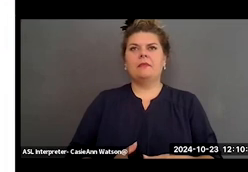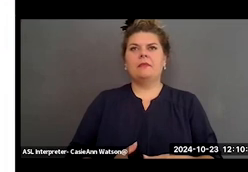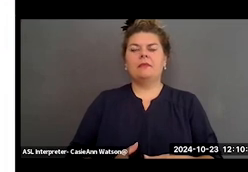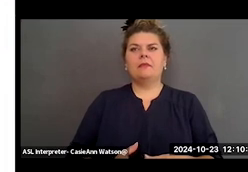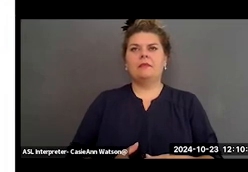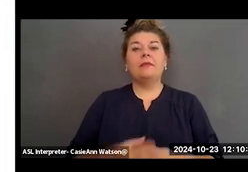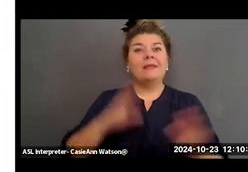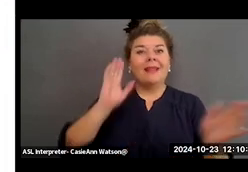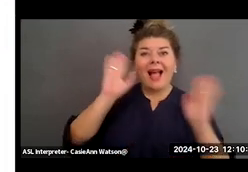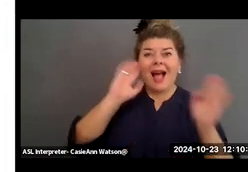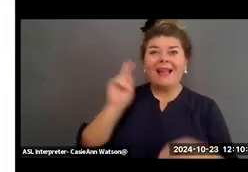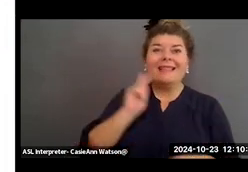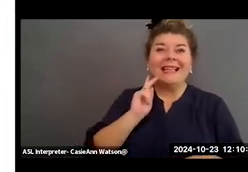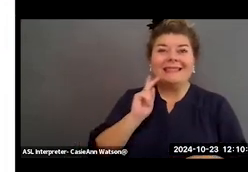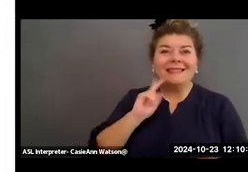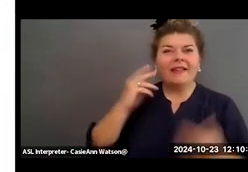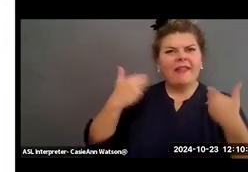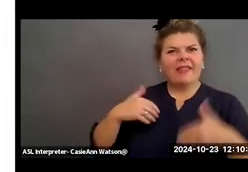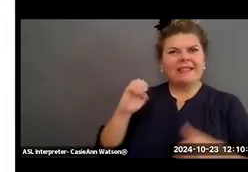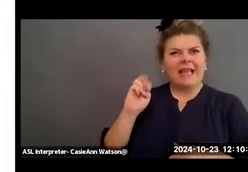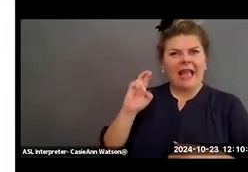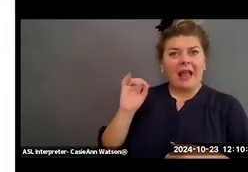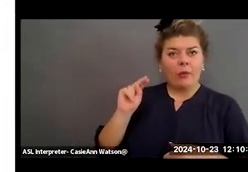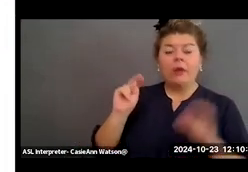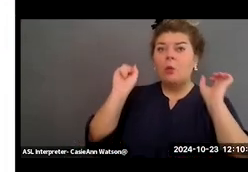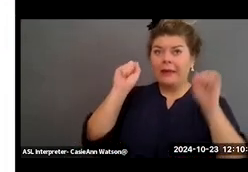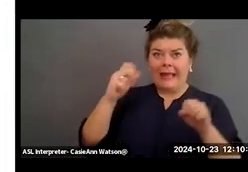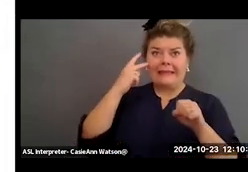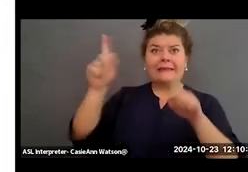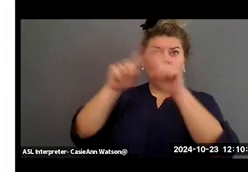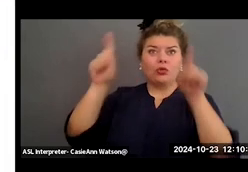[Erin] Hi, Kasey. This is Erin speaking. We can see your screen. I think you just need to hit play.